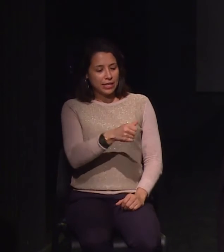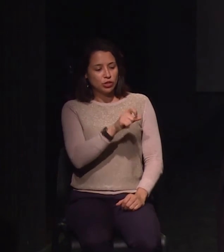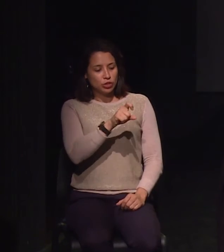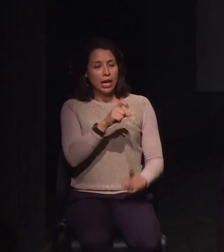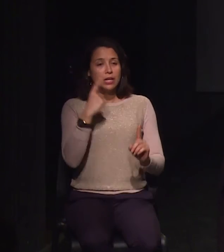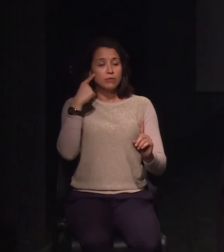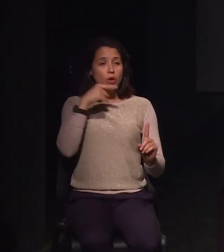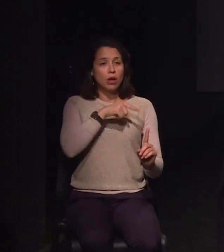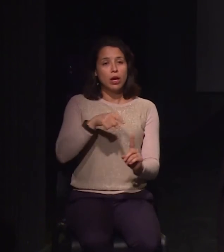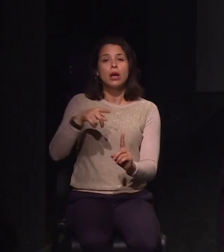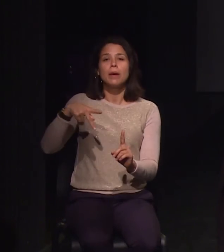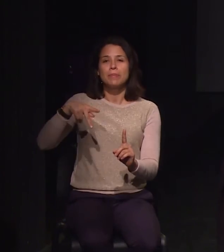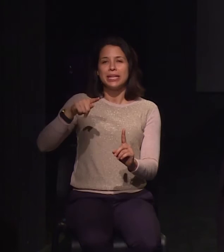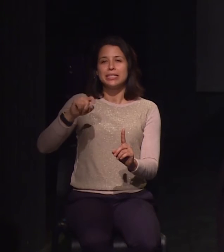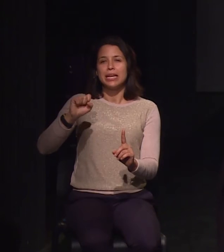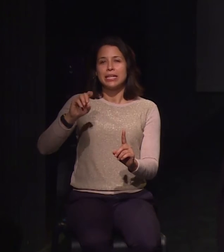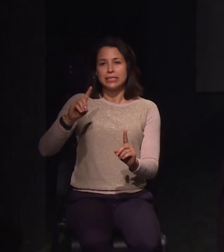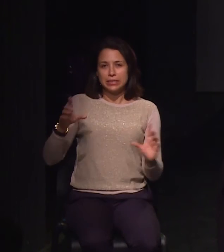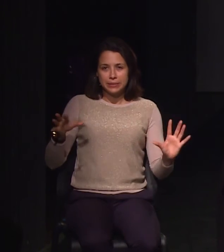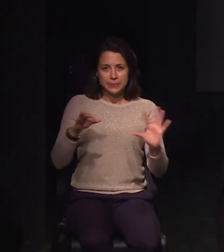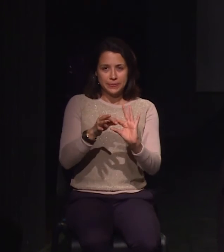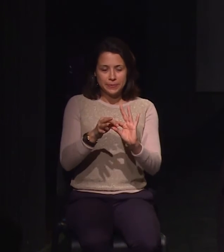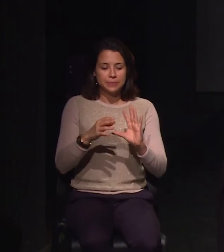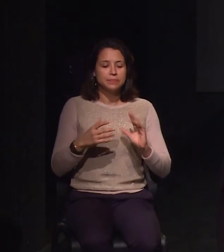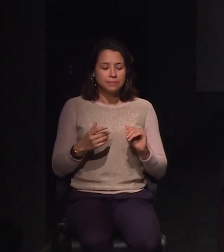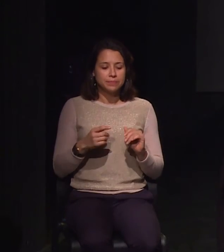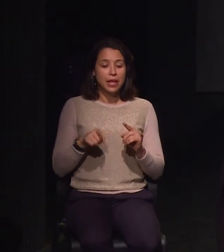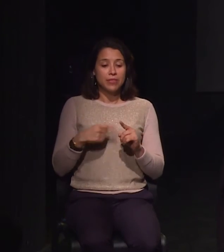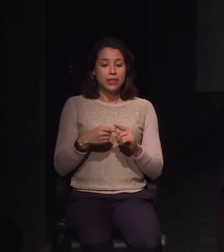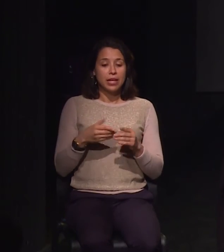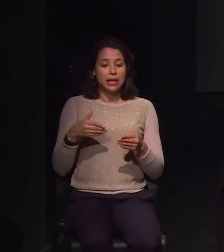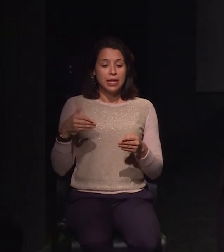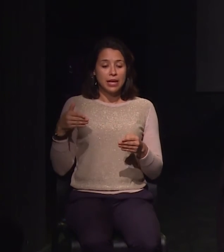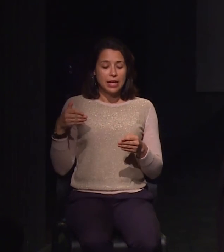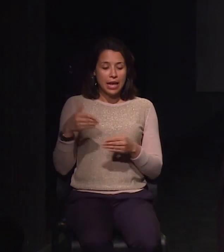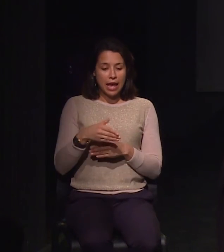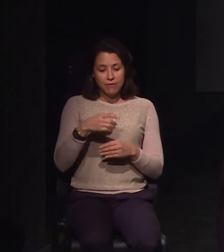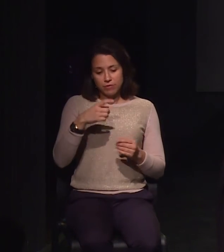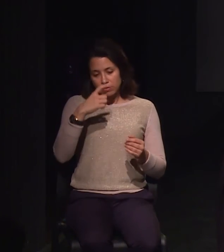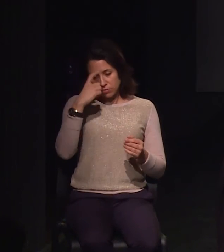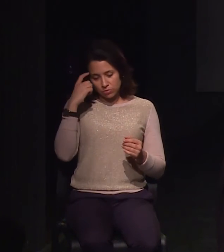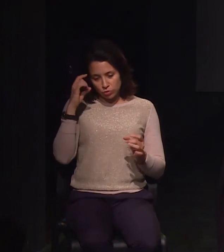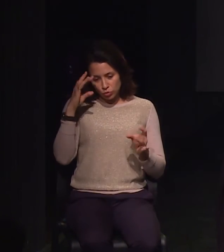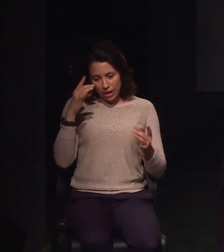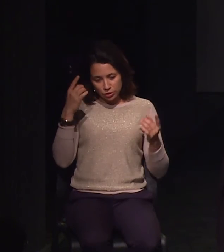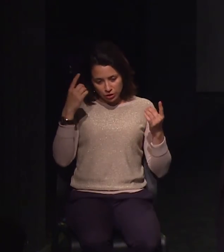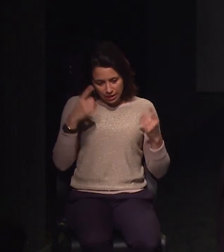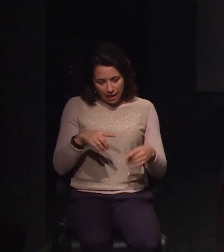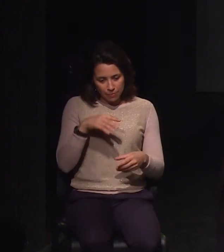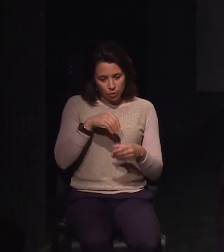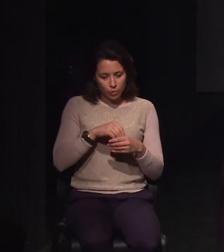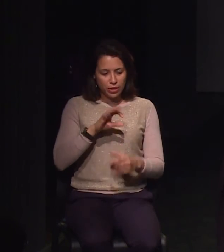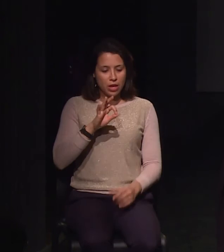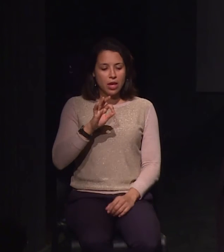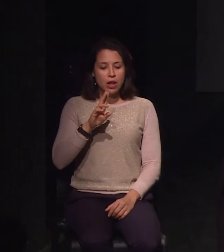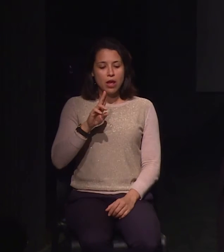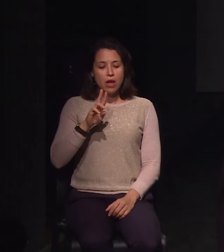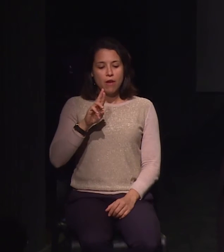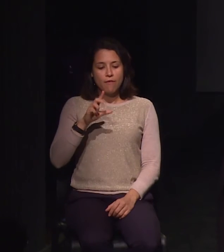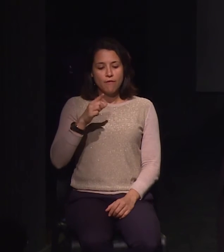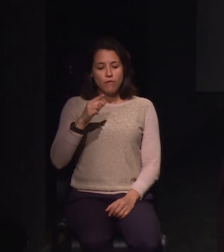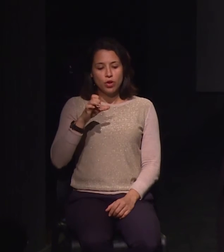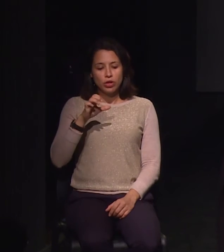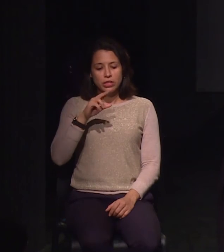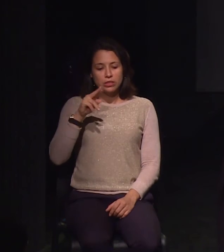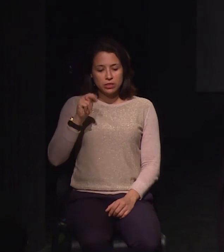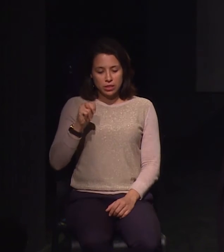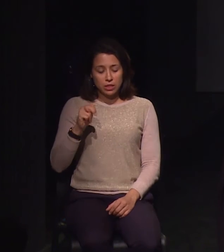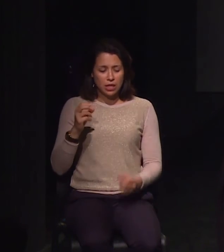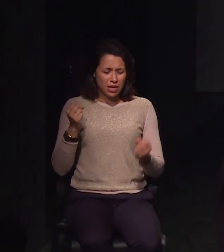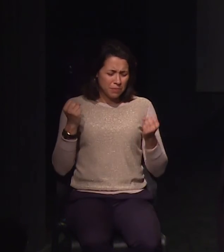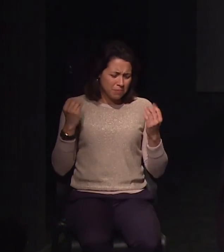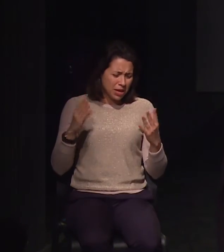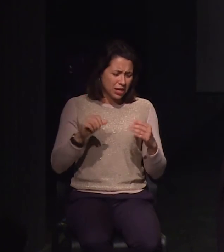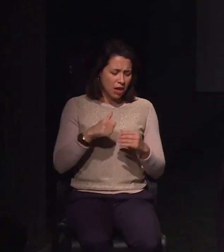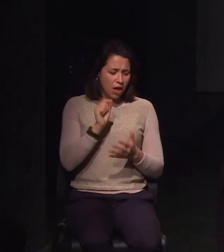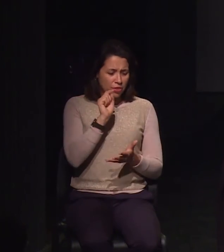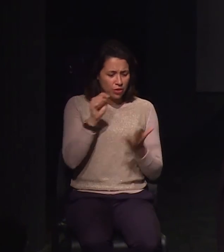And after the tragedy in Ferguson and then so many others, he repurposed Antigone specifically